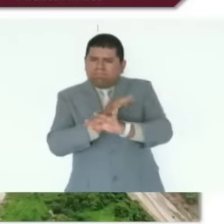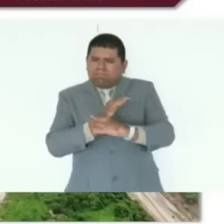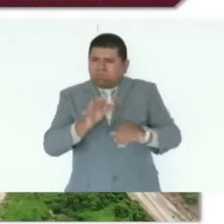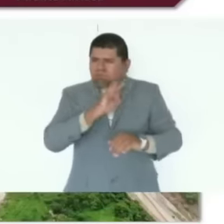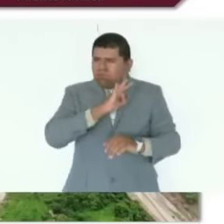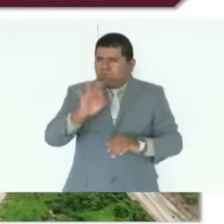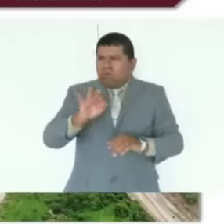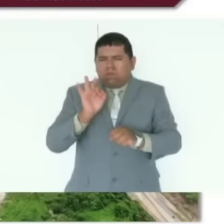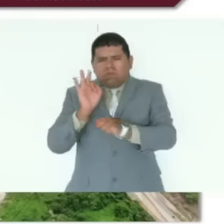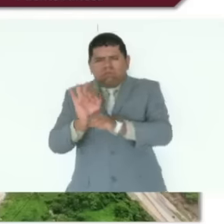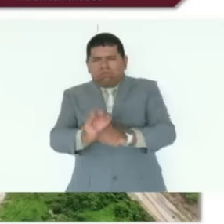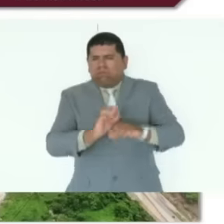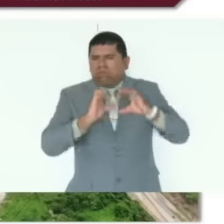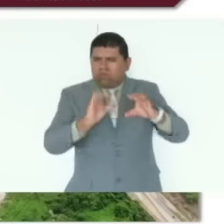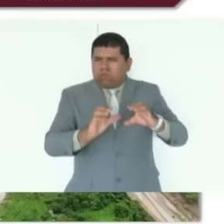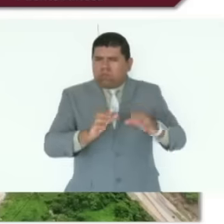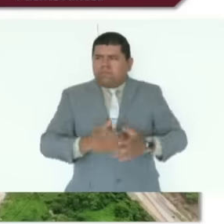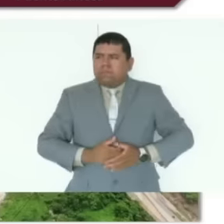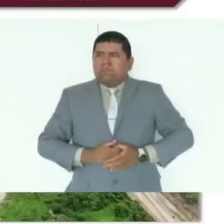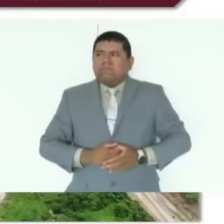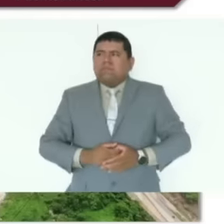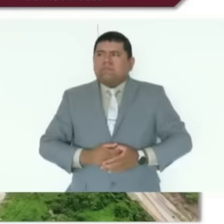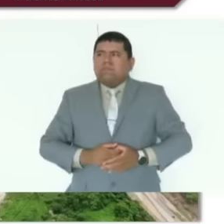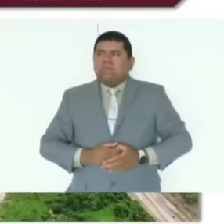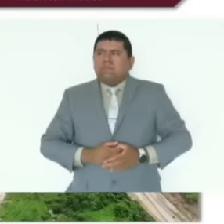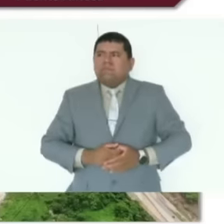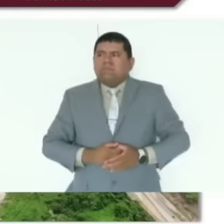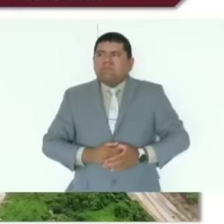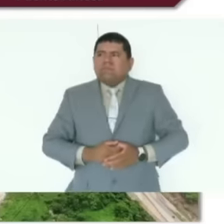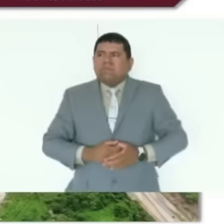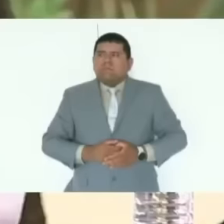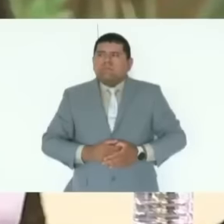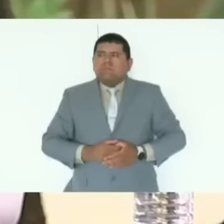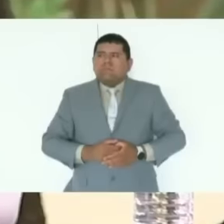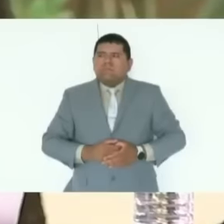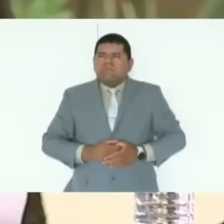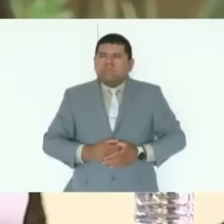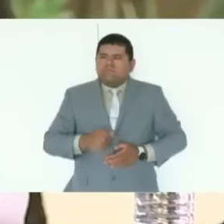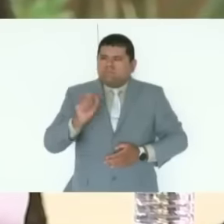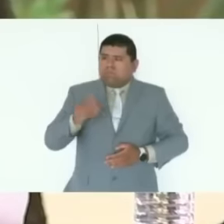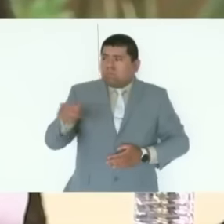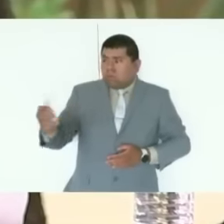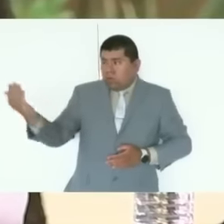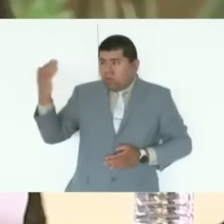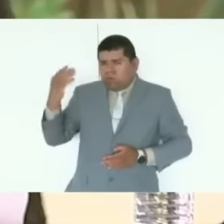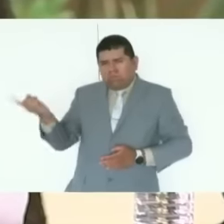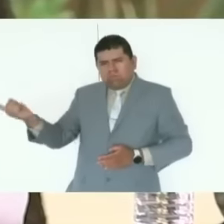fauna surrounding the project. President, in compliance with his indication,